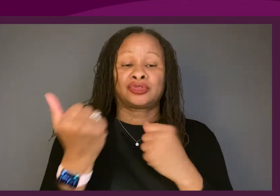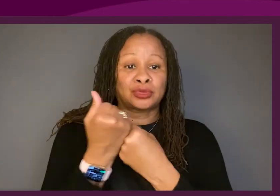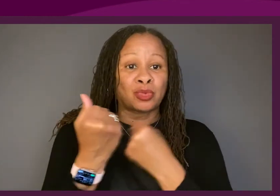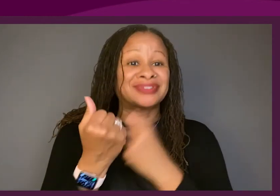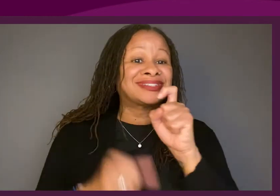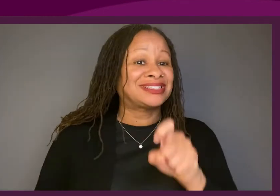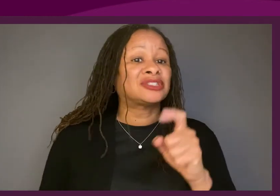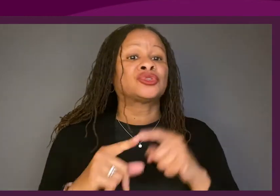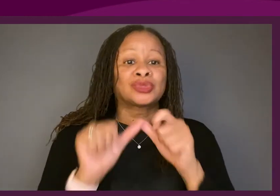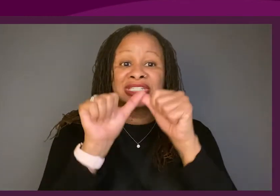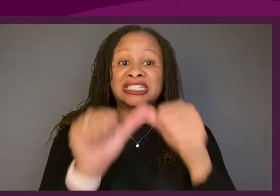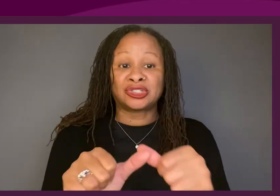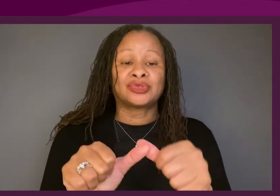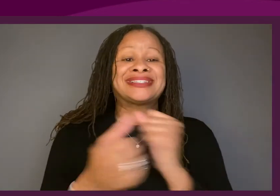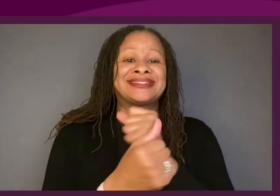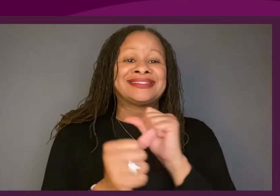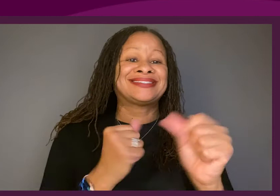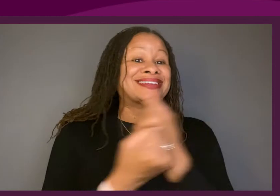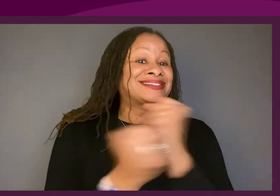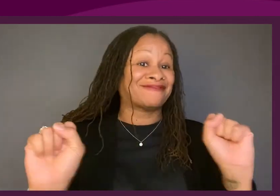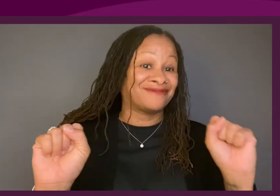COVID-19.